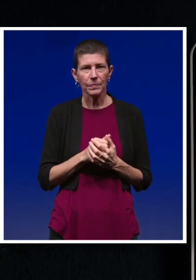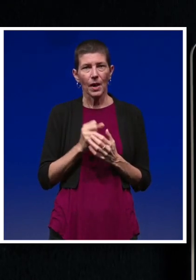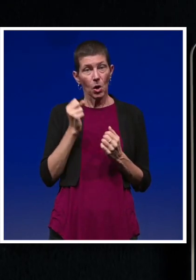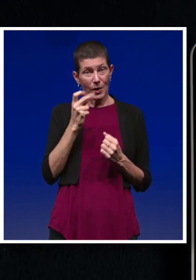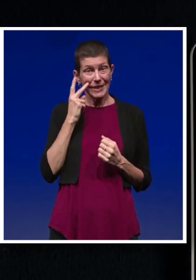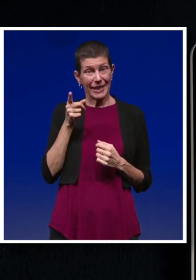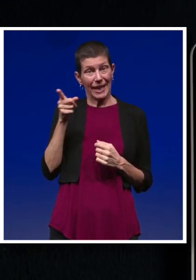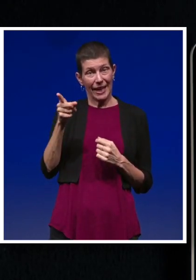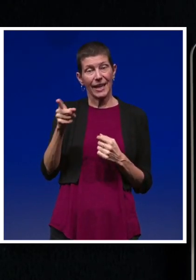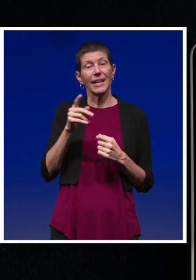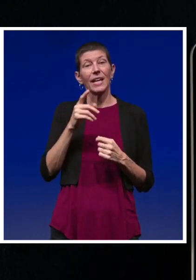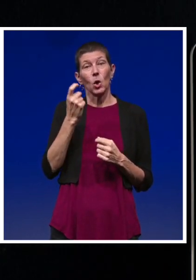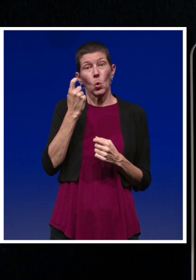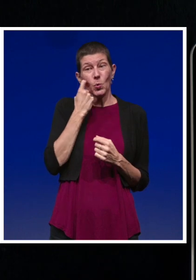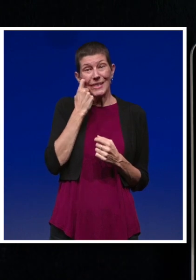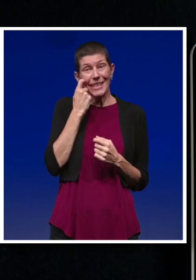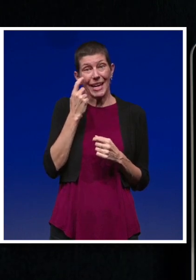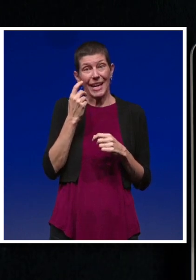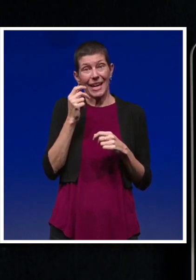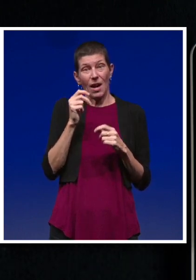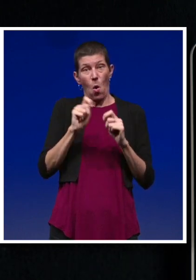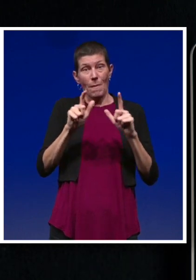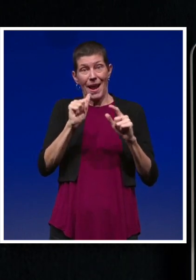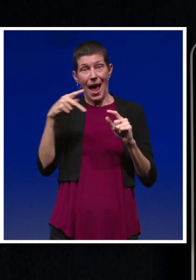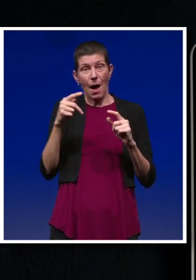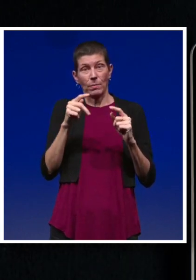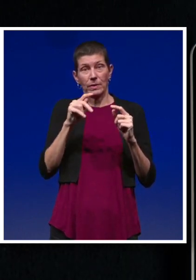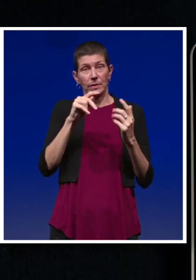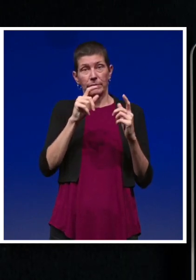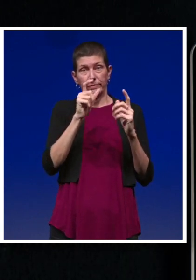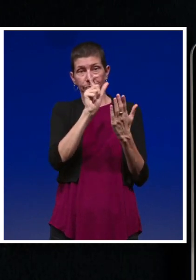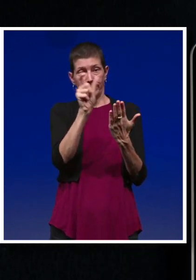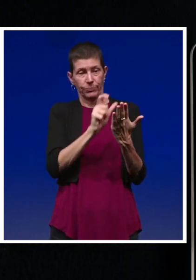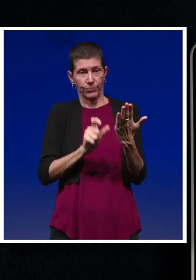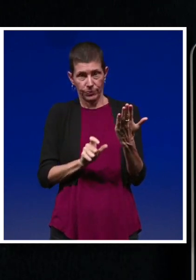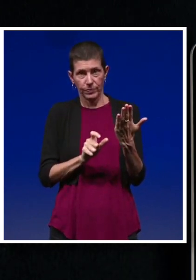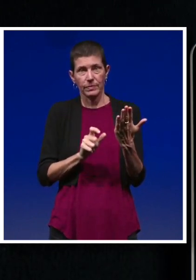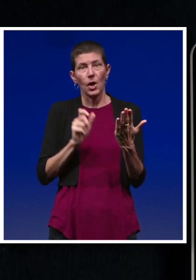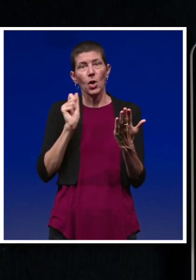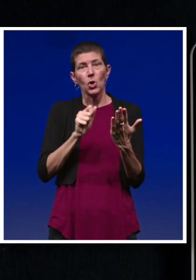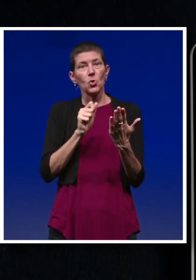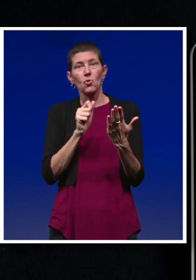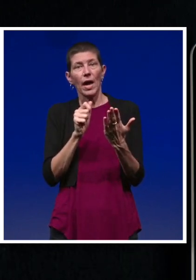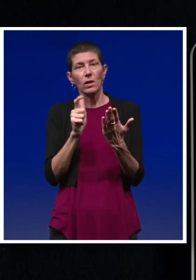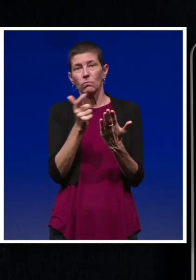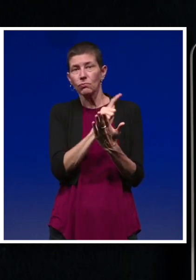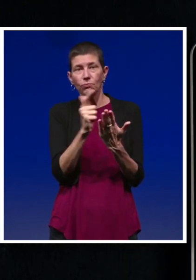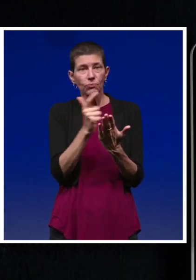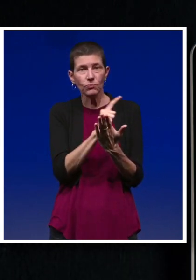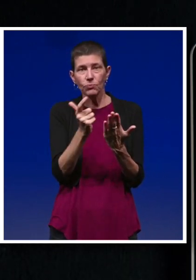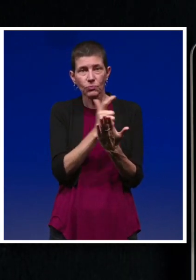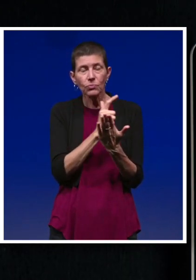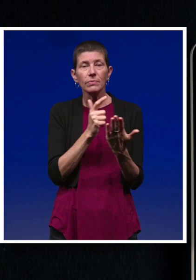From here you can see all your recently opened apps. You can switch between apps,